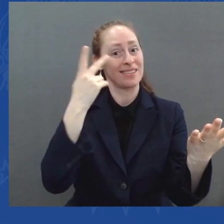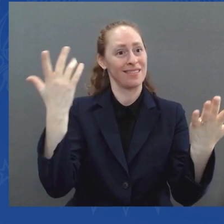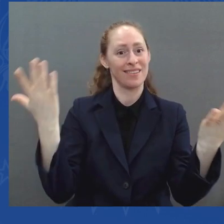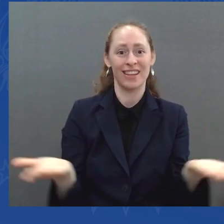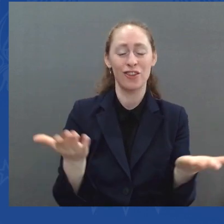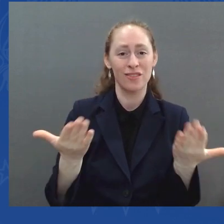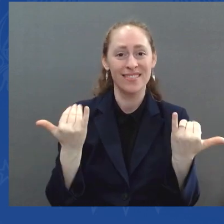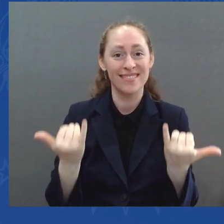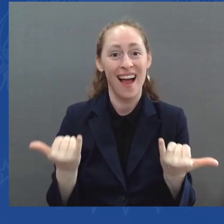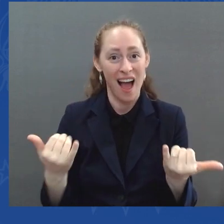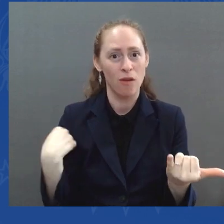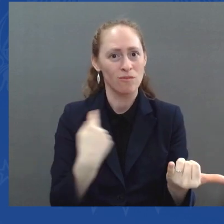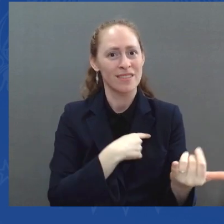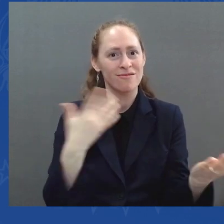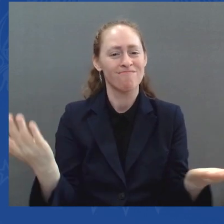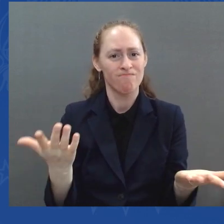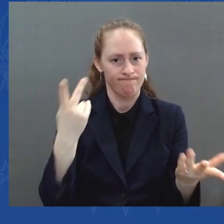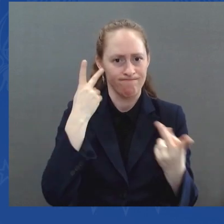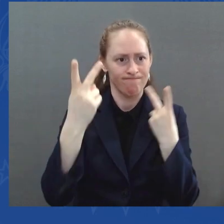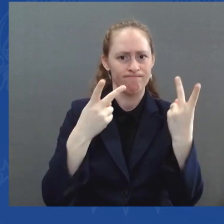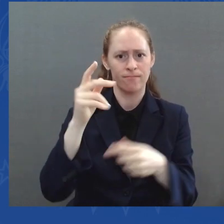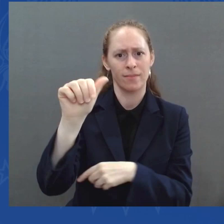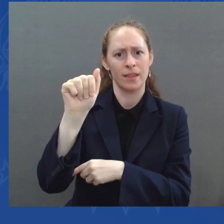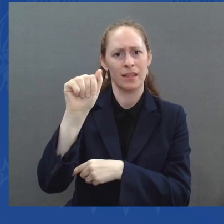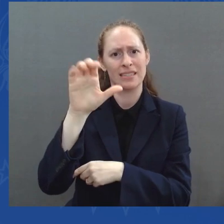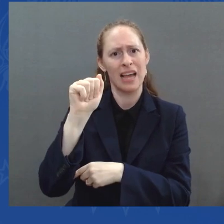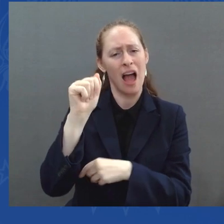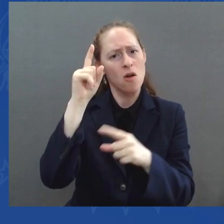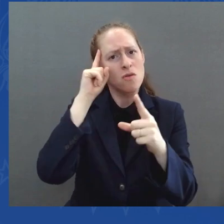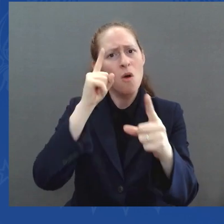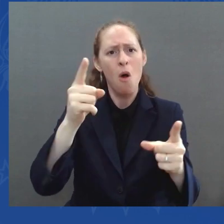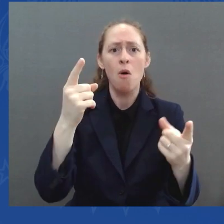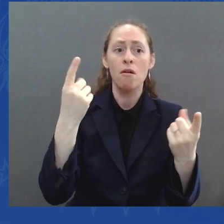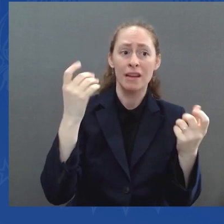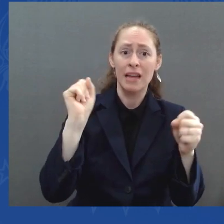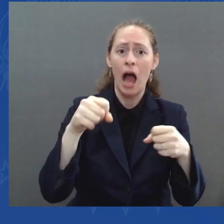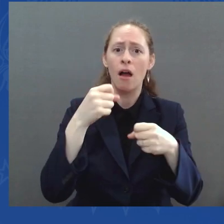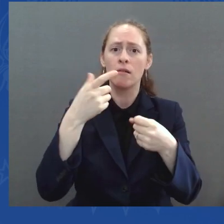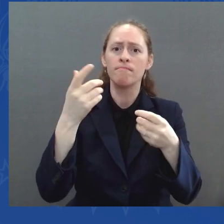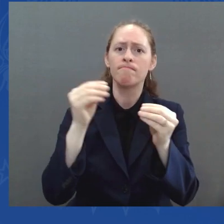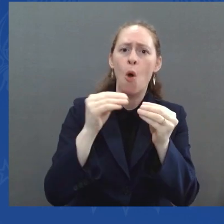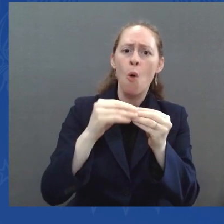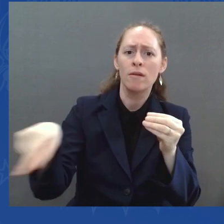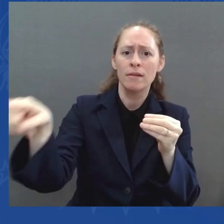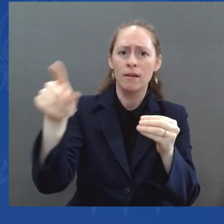and to call on Congress to take action to pass legislation